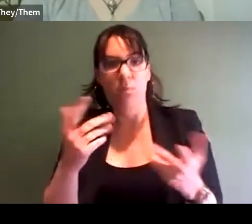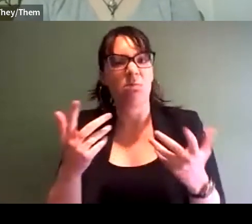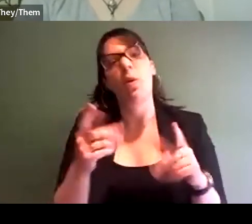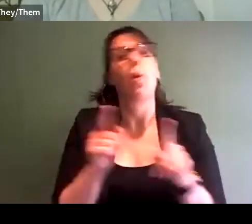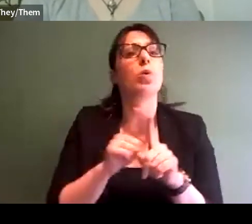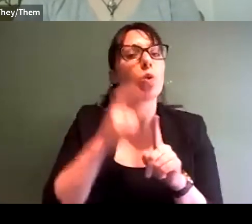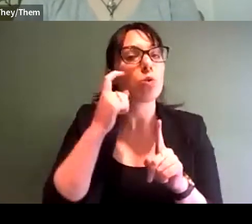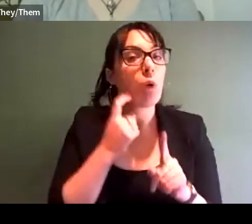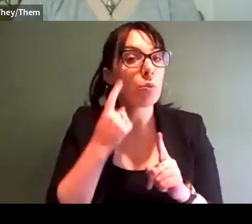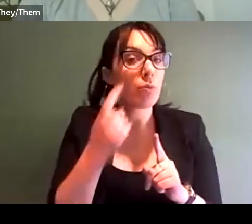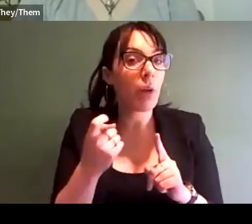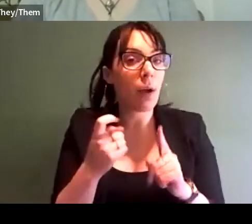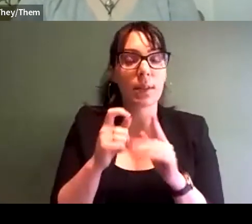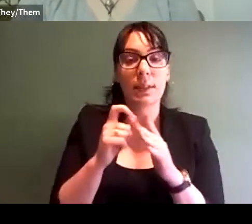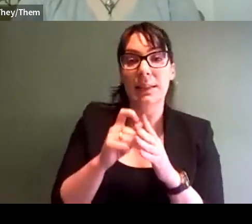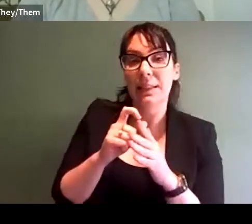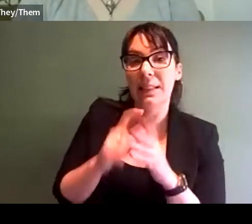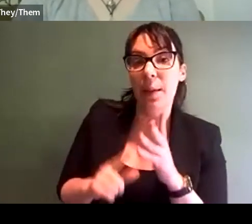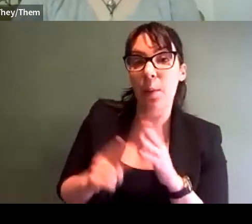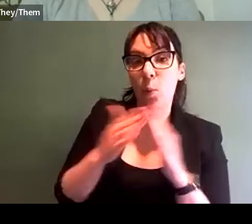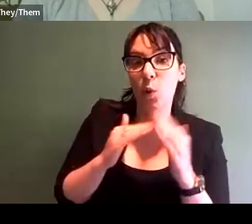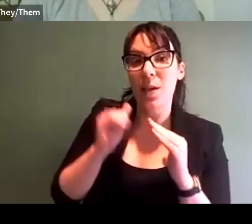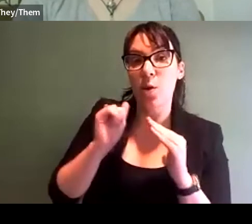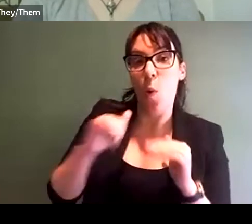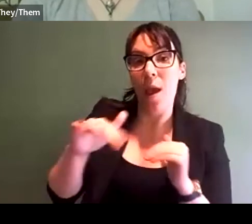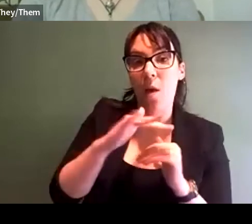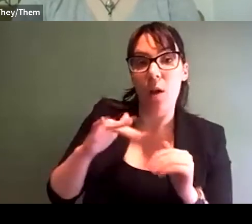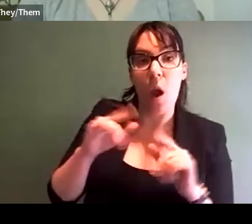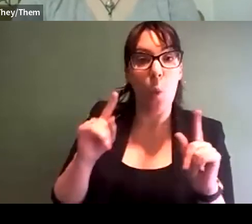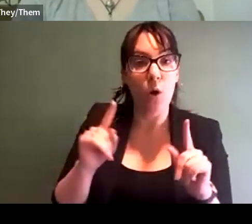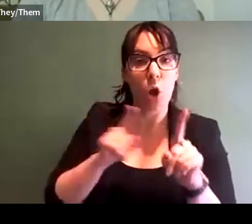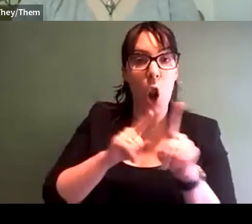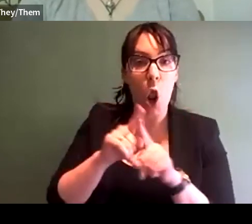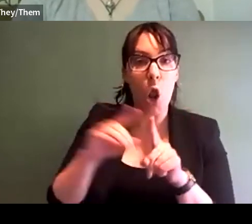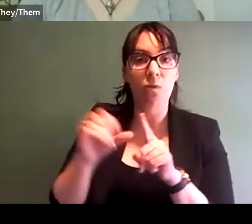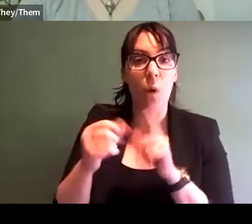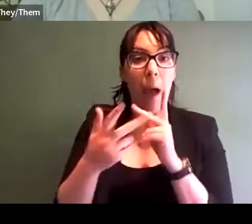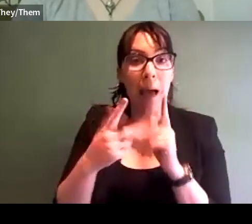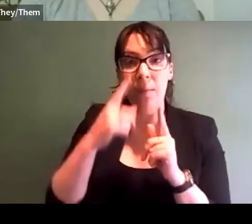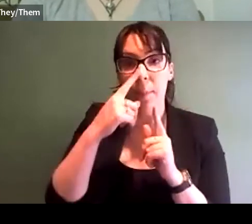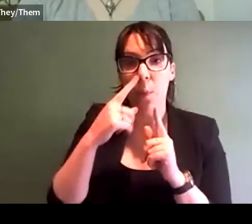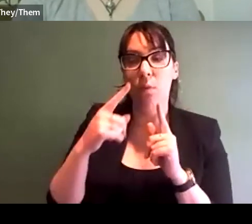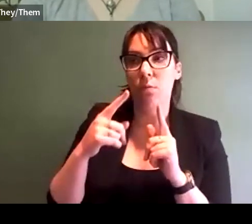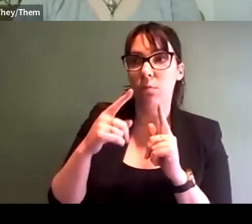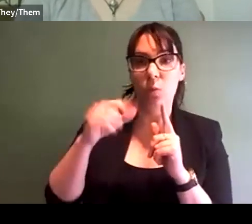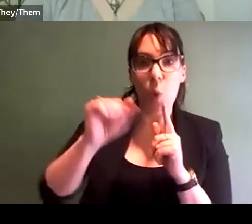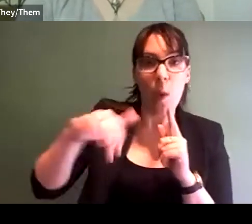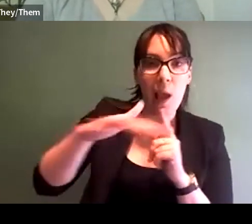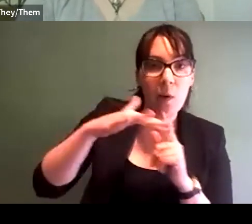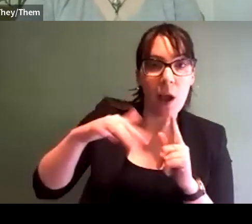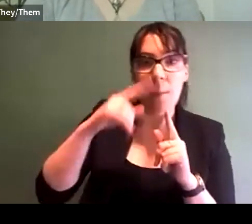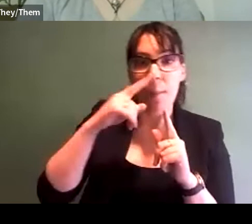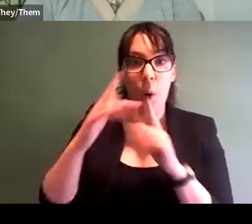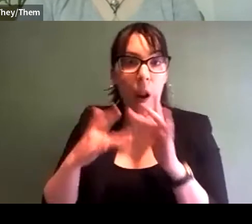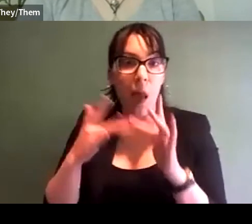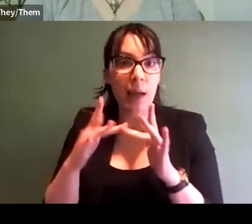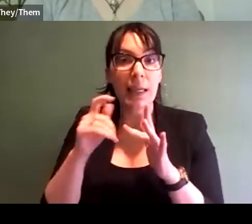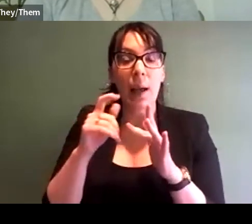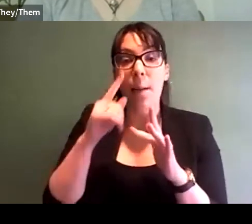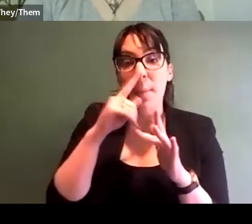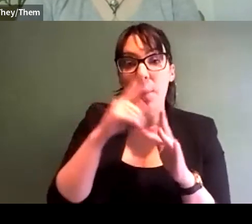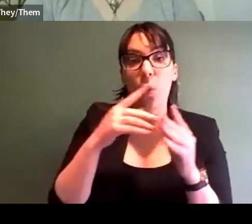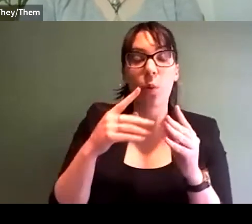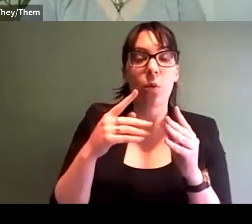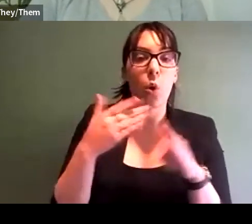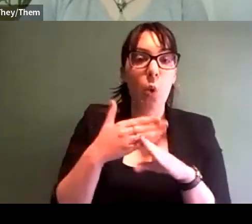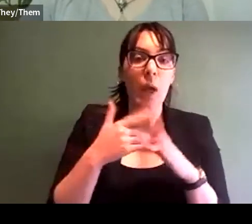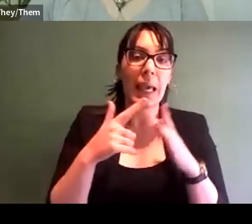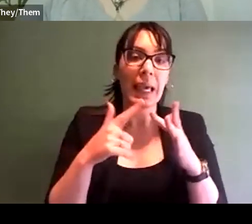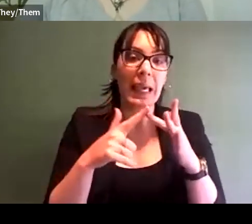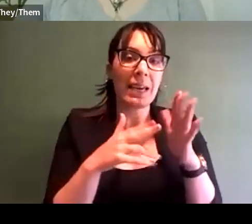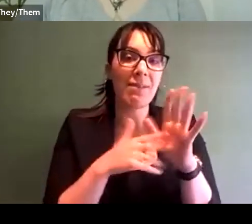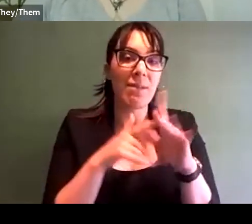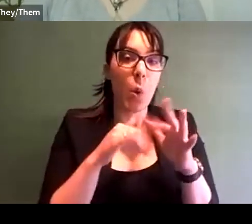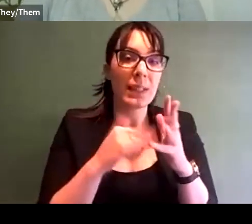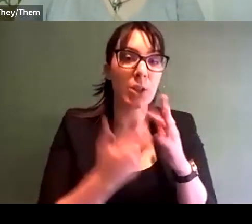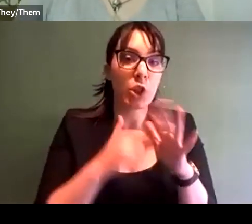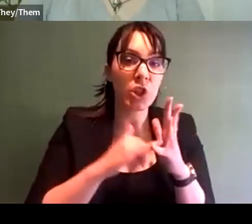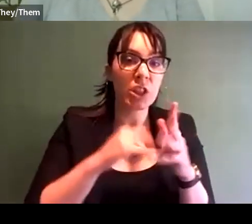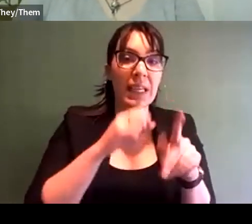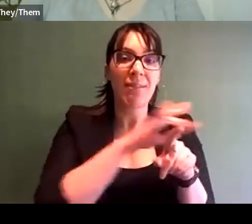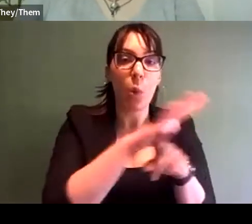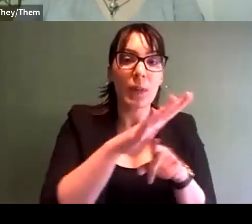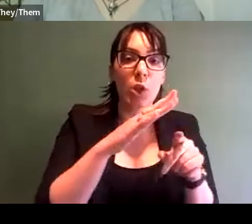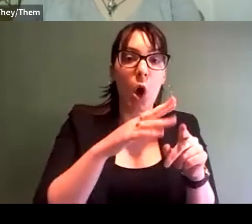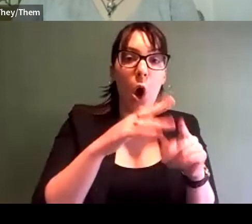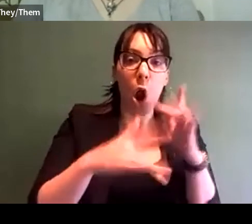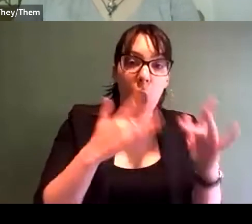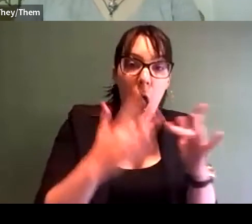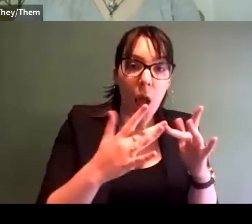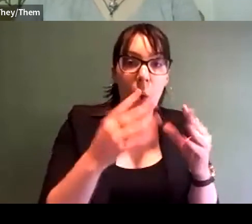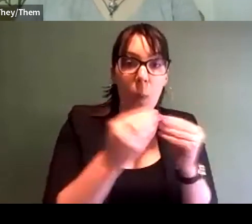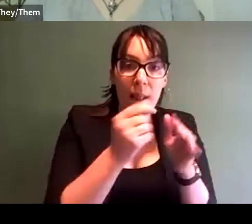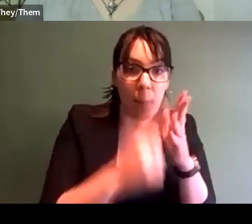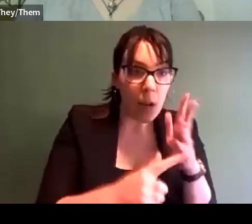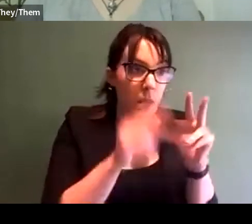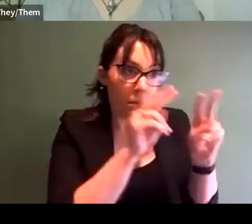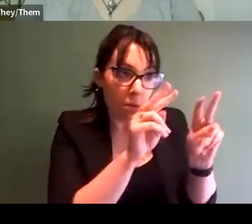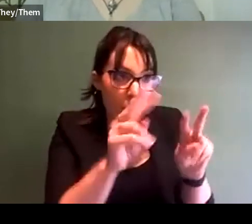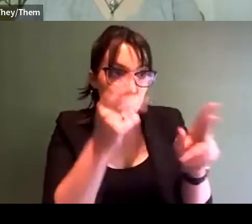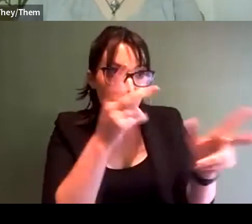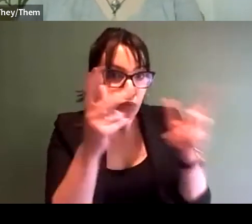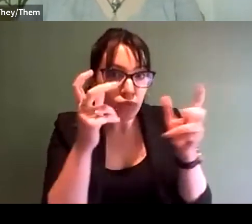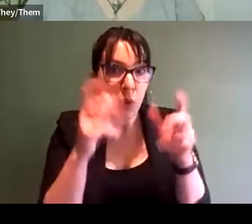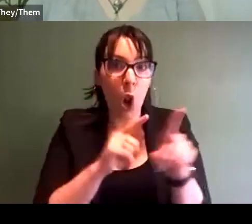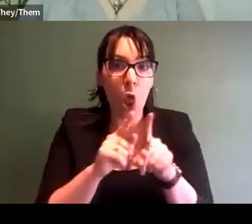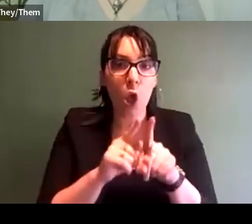finding the disabled community in your area and your space and learning from them learning from people online, like to say what influences. It's not until you start like having conversations with community that you understand how people perceive these